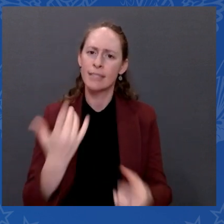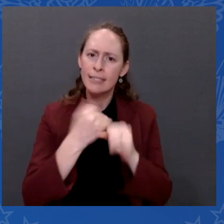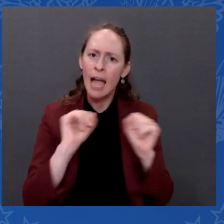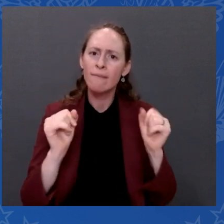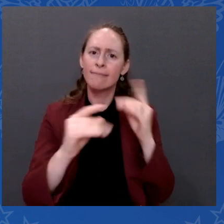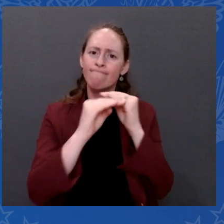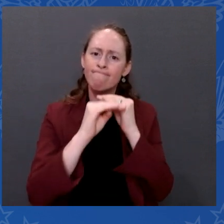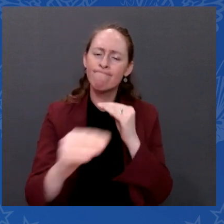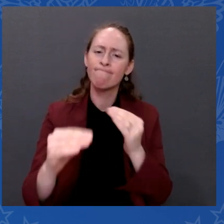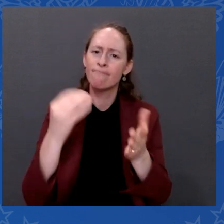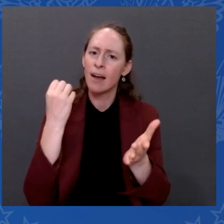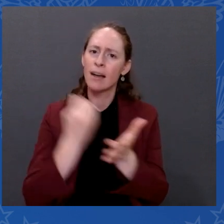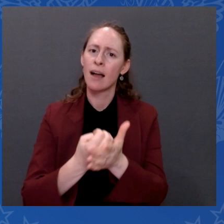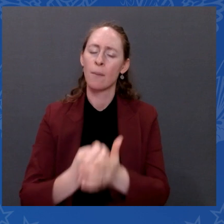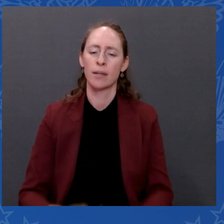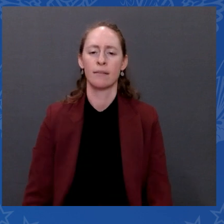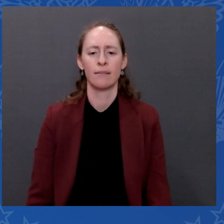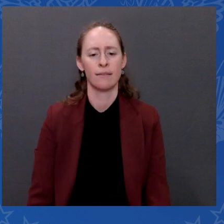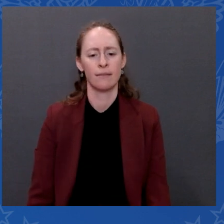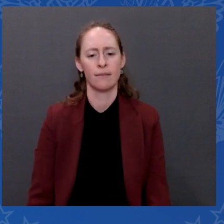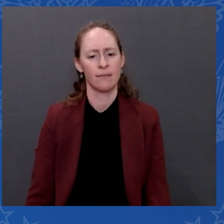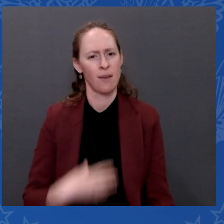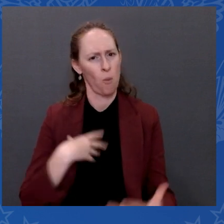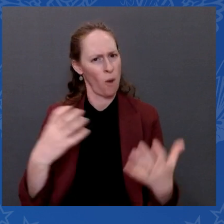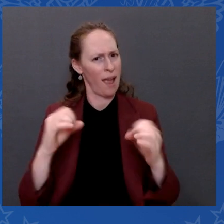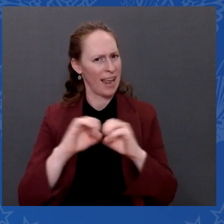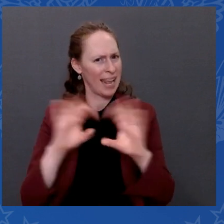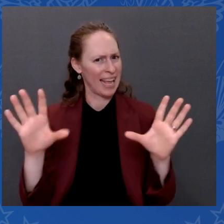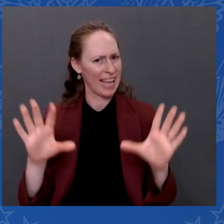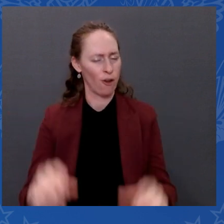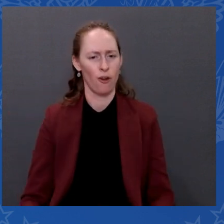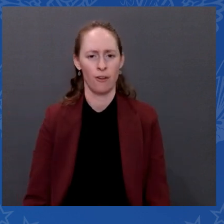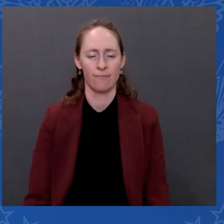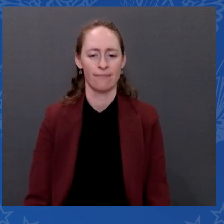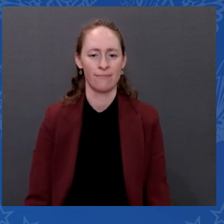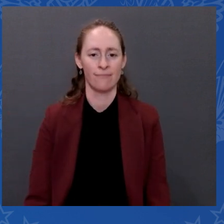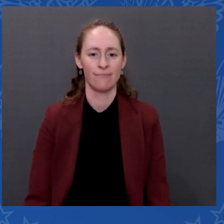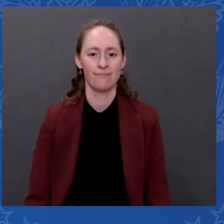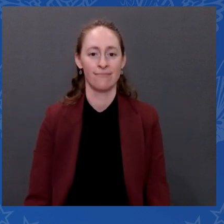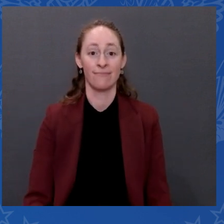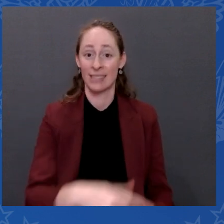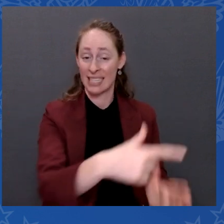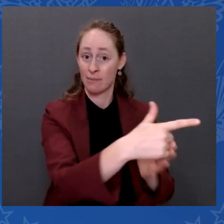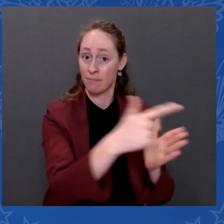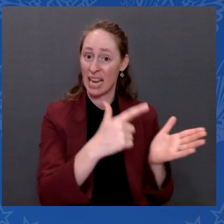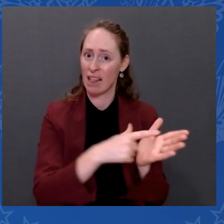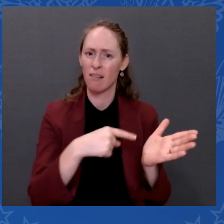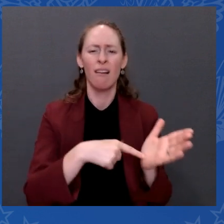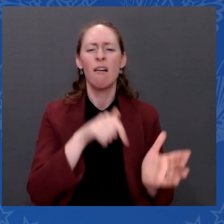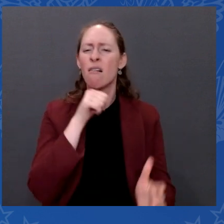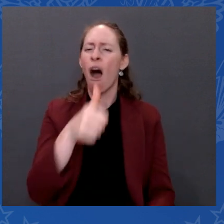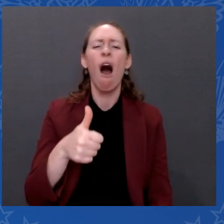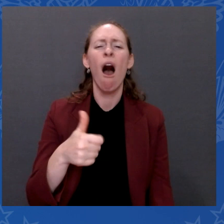Let me be clear: This bill is not about handing out a blank check to companies. Commerce Secretary Raimondo will be overseeing